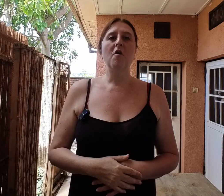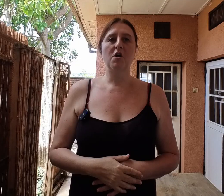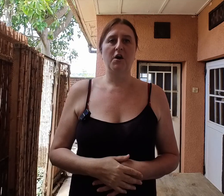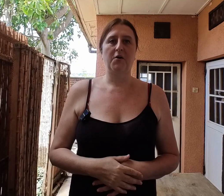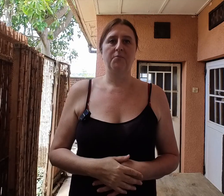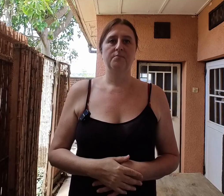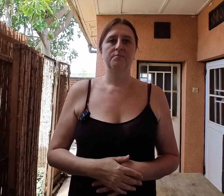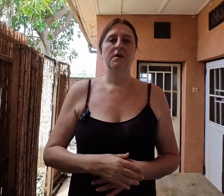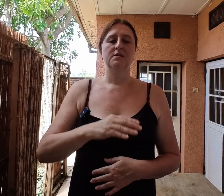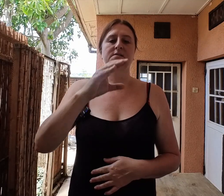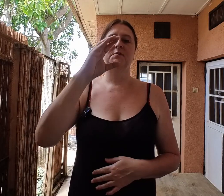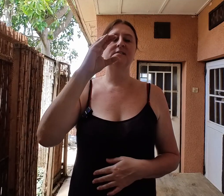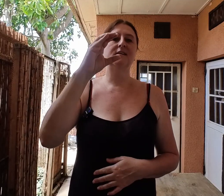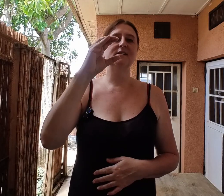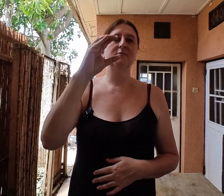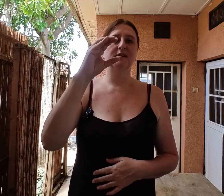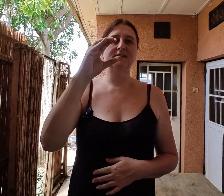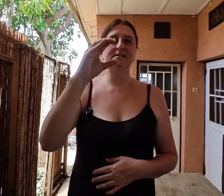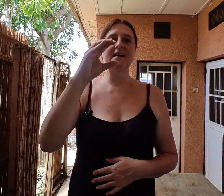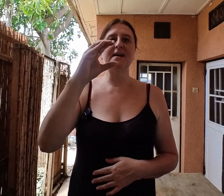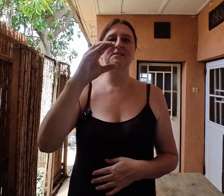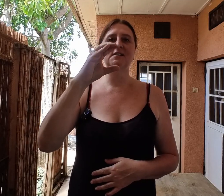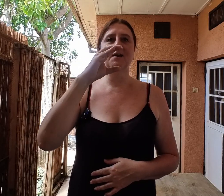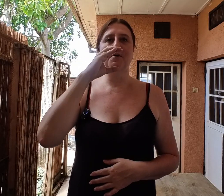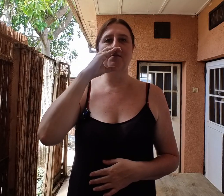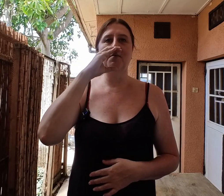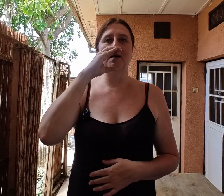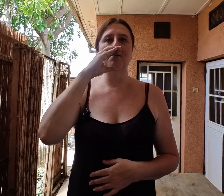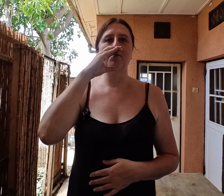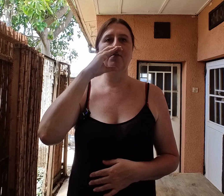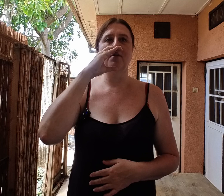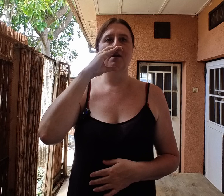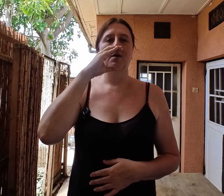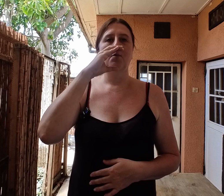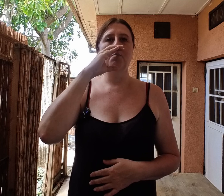Morocco. We're starting with a C handshape over the mouth.